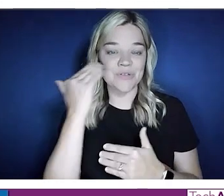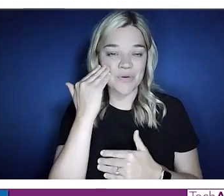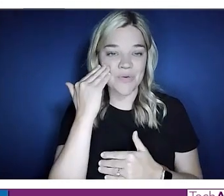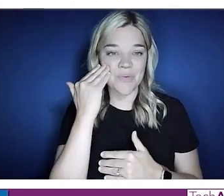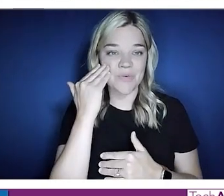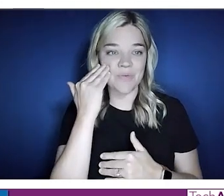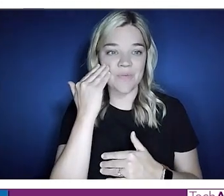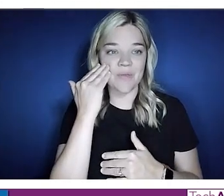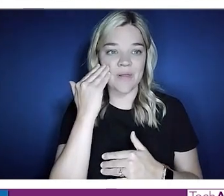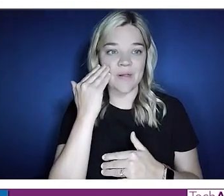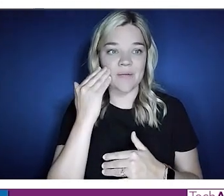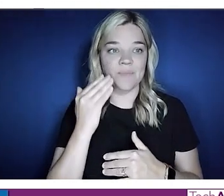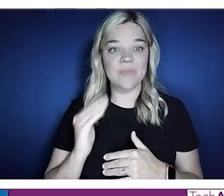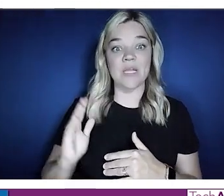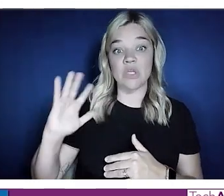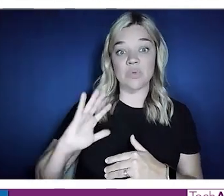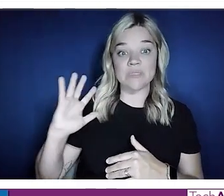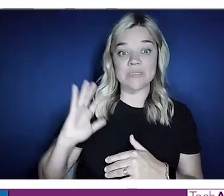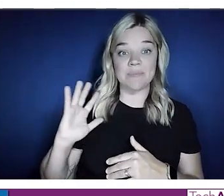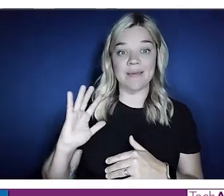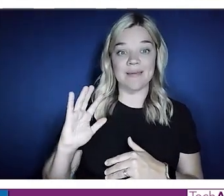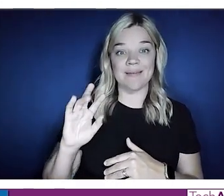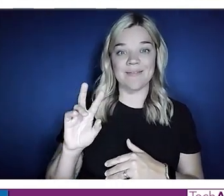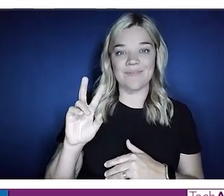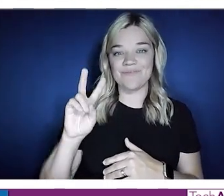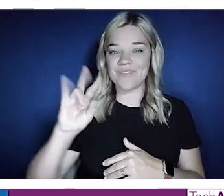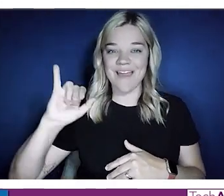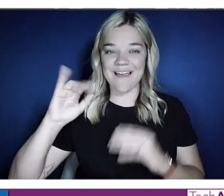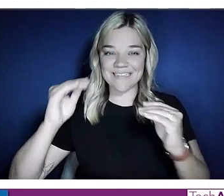that you used to be a VI teacher. That's actually what my wife does.